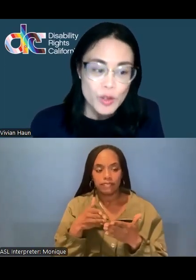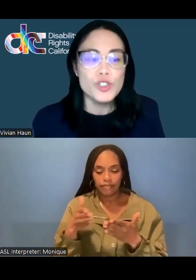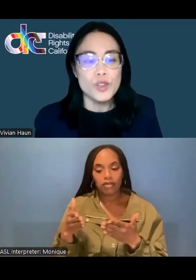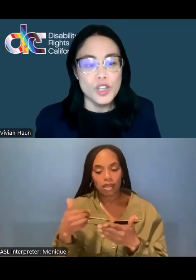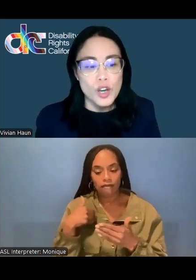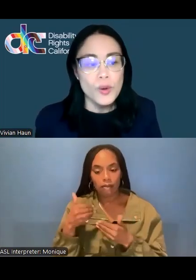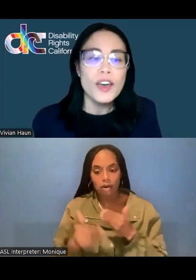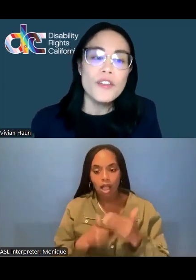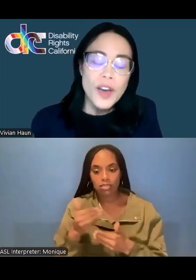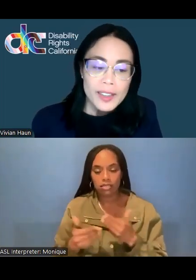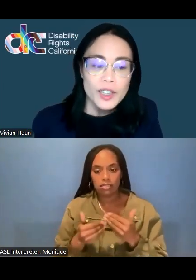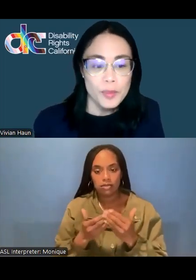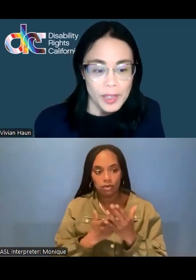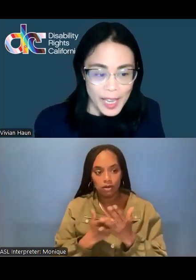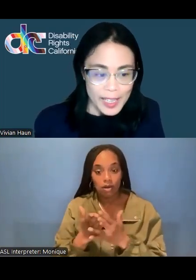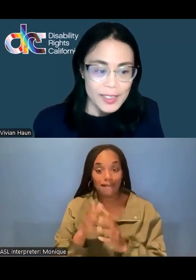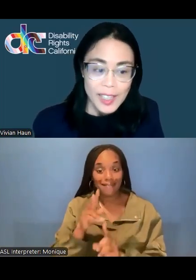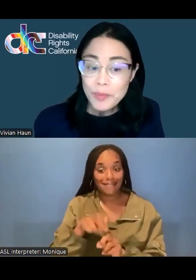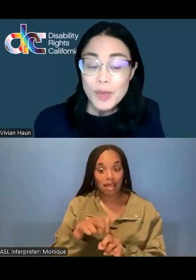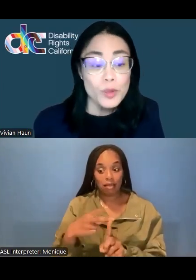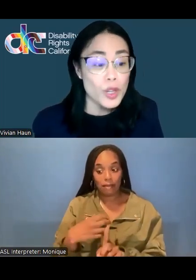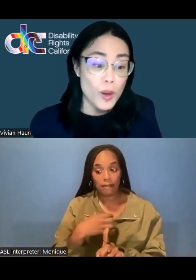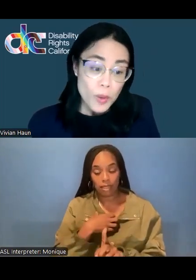which you can go file a complaint, let people know,